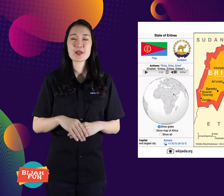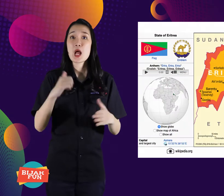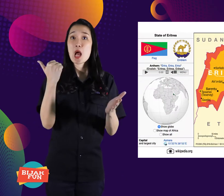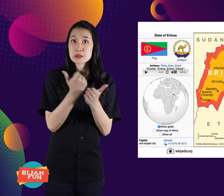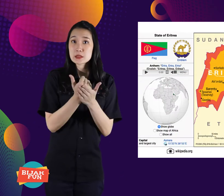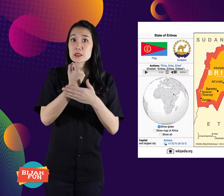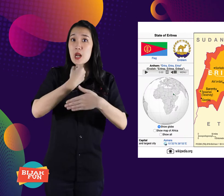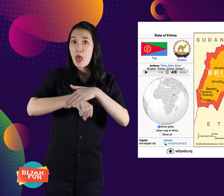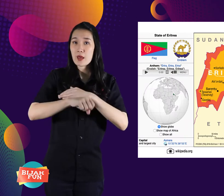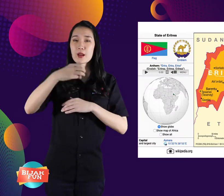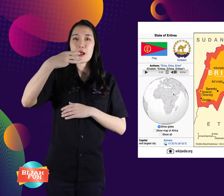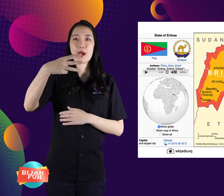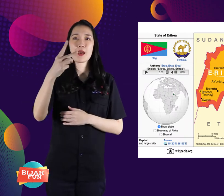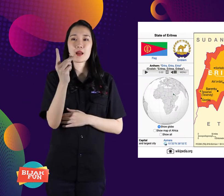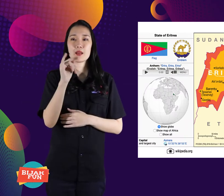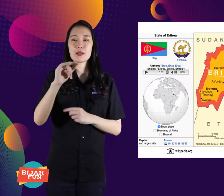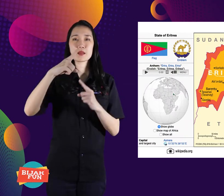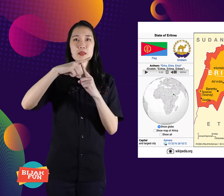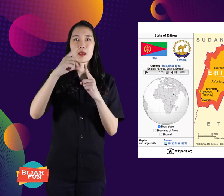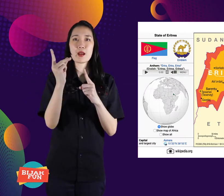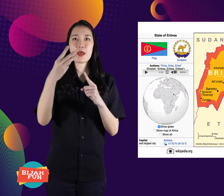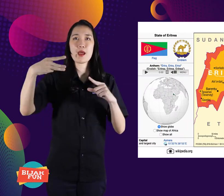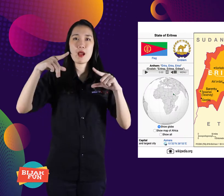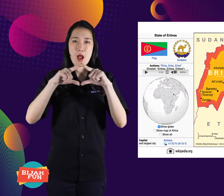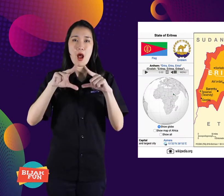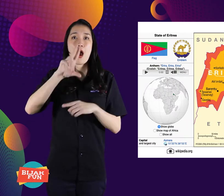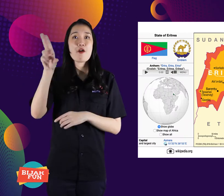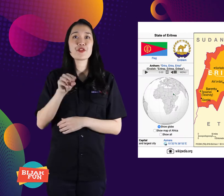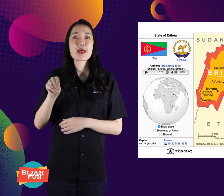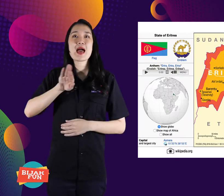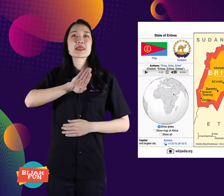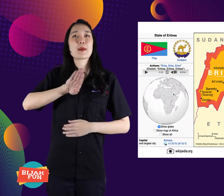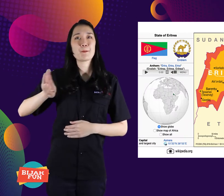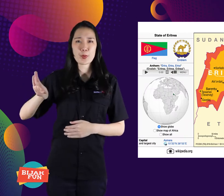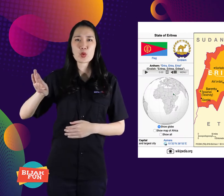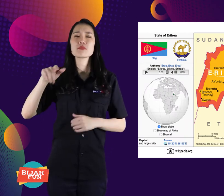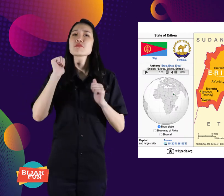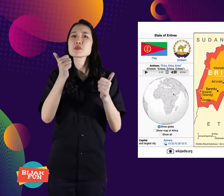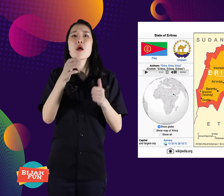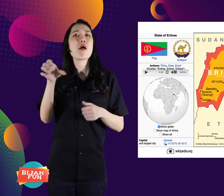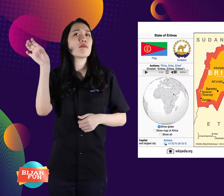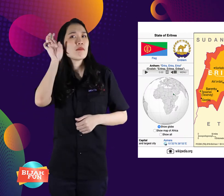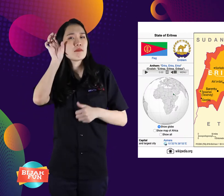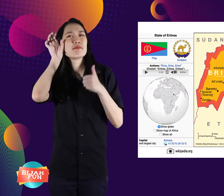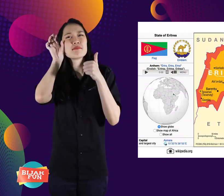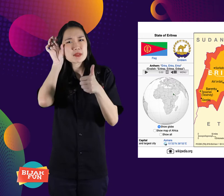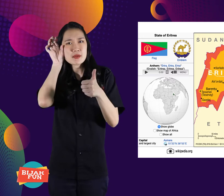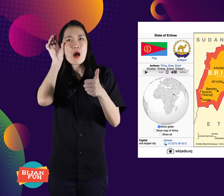From Eritrea, East Afrika. Can hear.